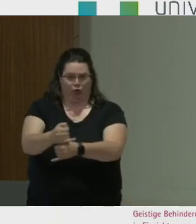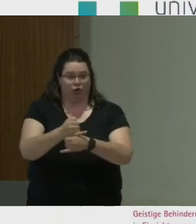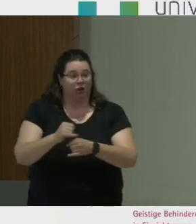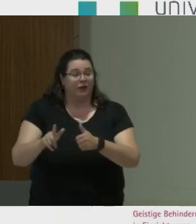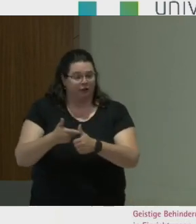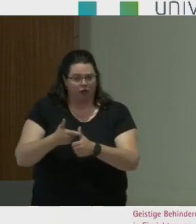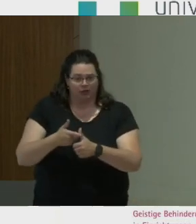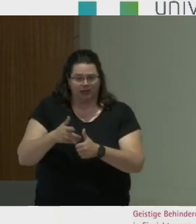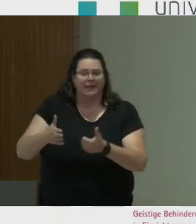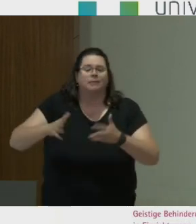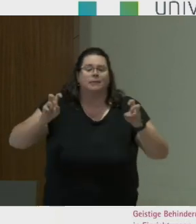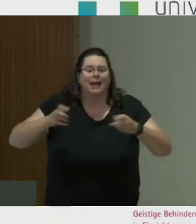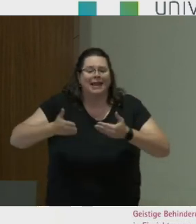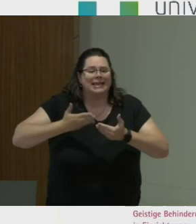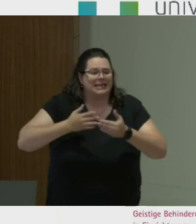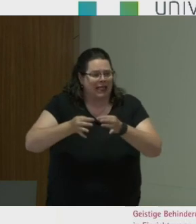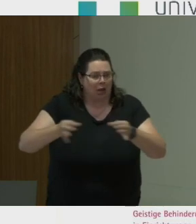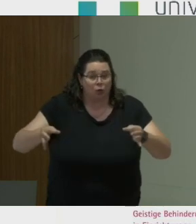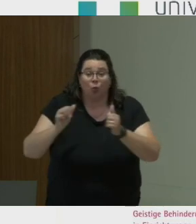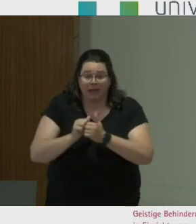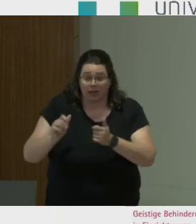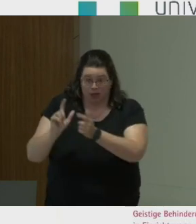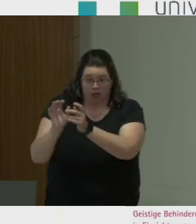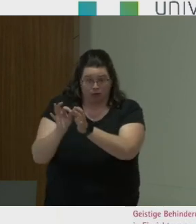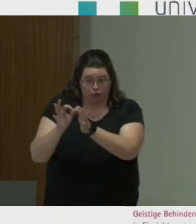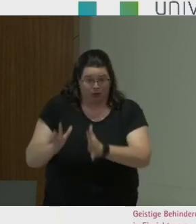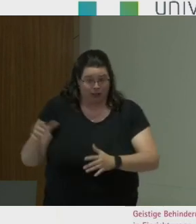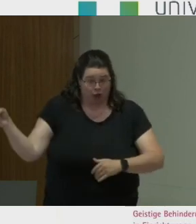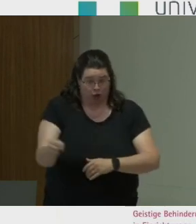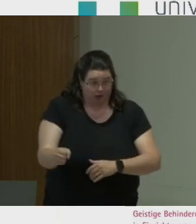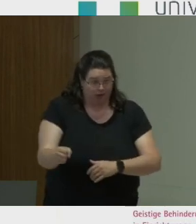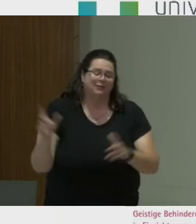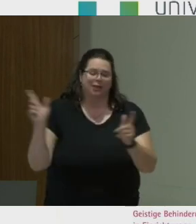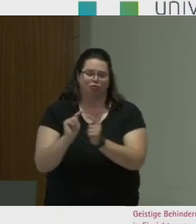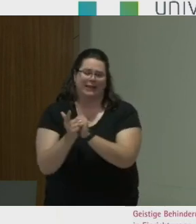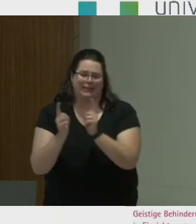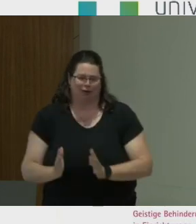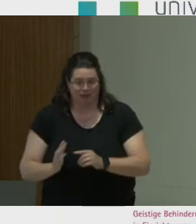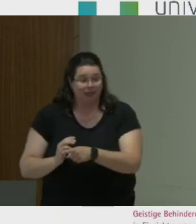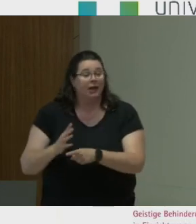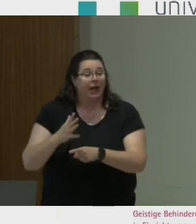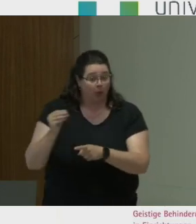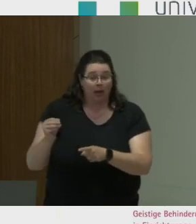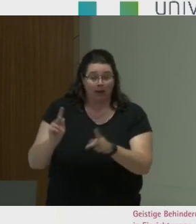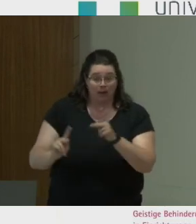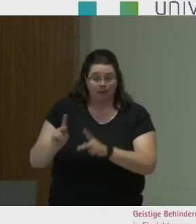with translators, with focus groups, and we had people with intellectual disability from all